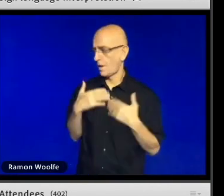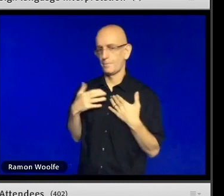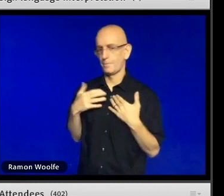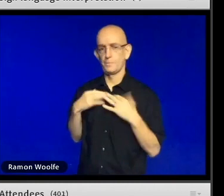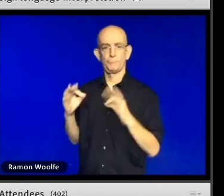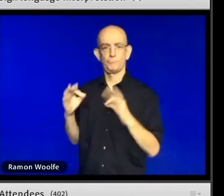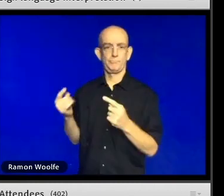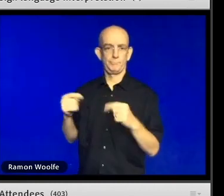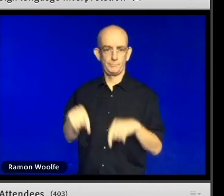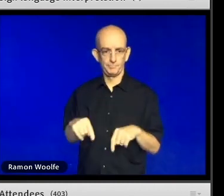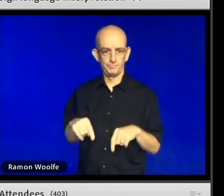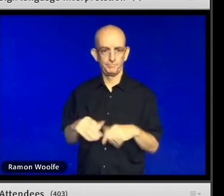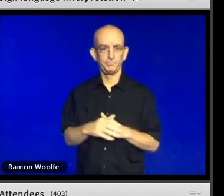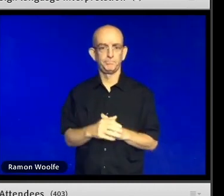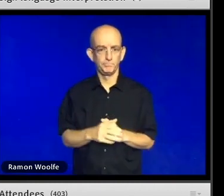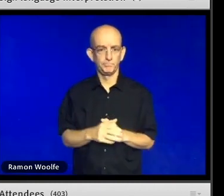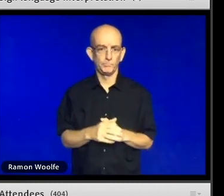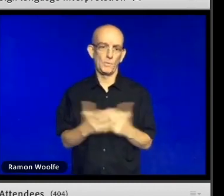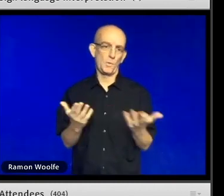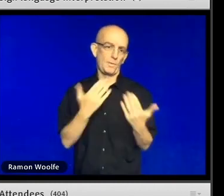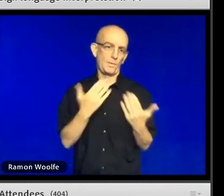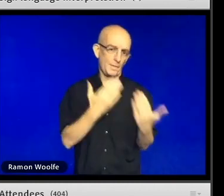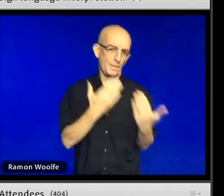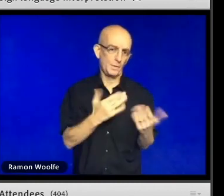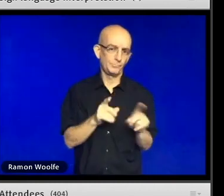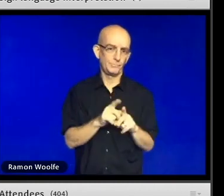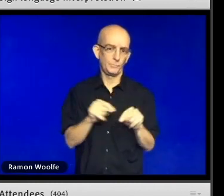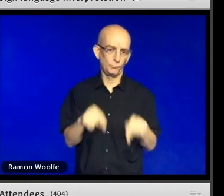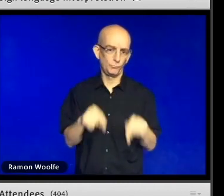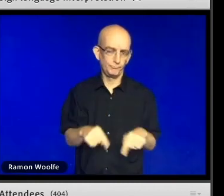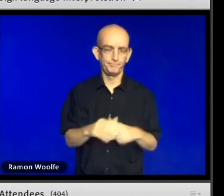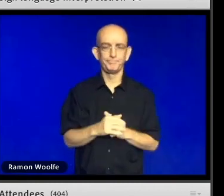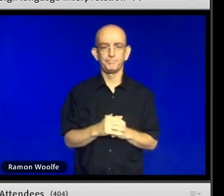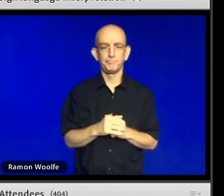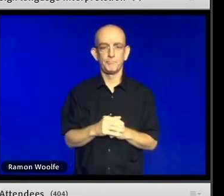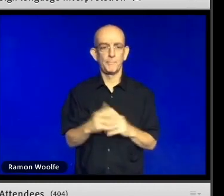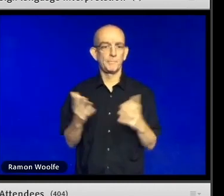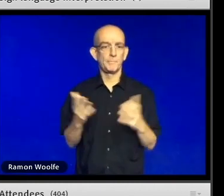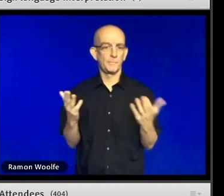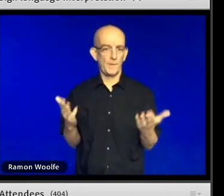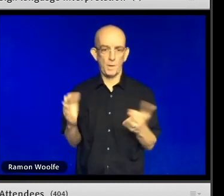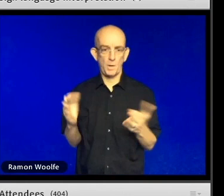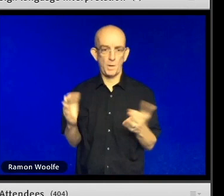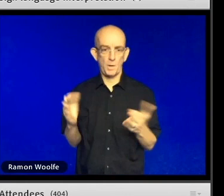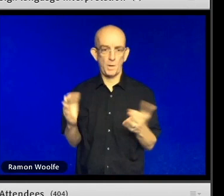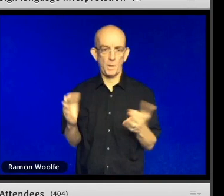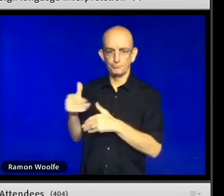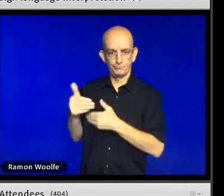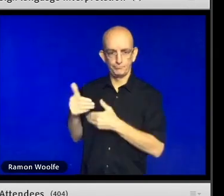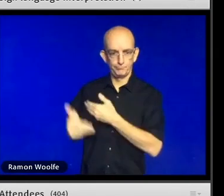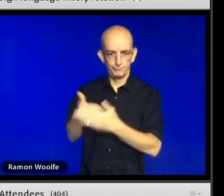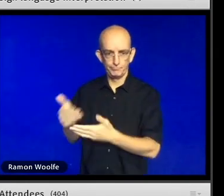so much for being with us, Dalal. Now, we will turn over to Mirela for the next